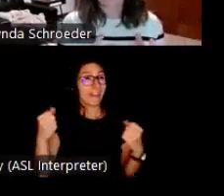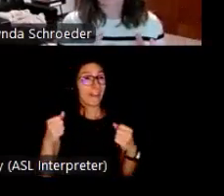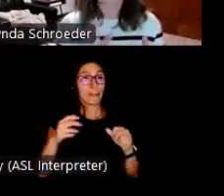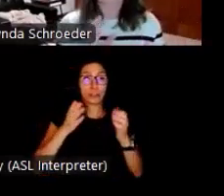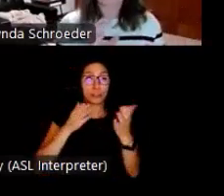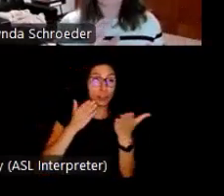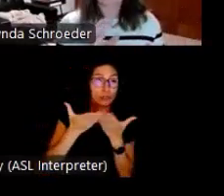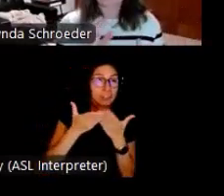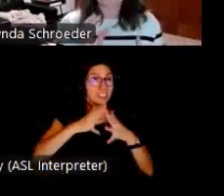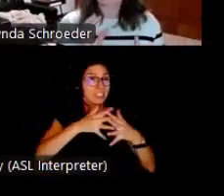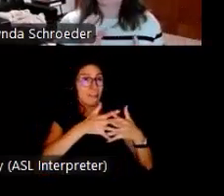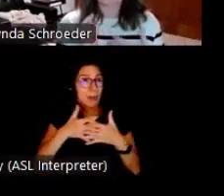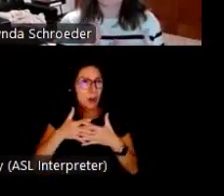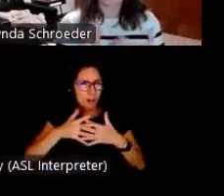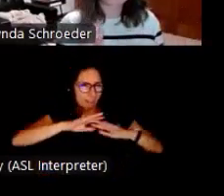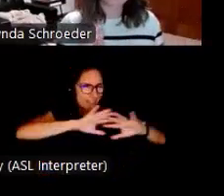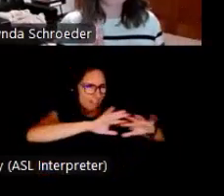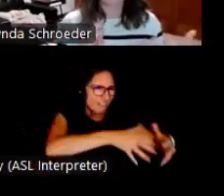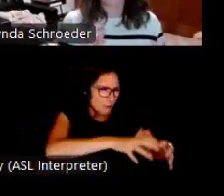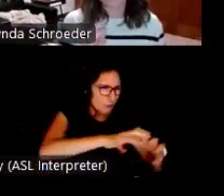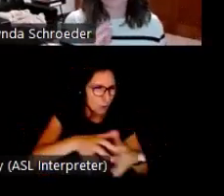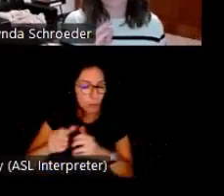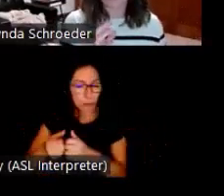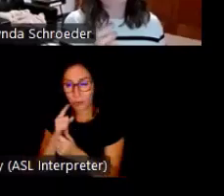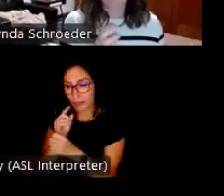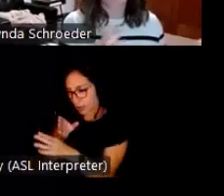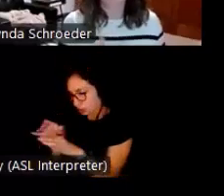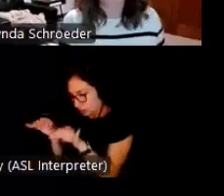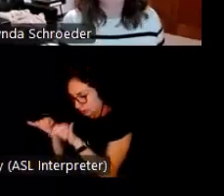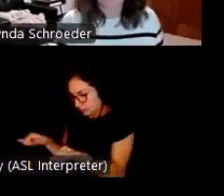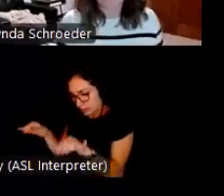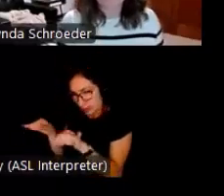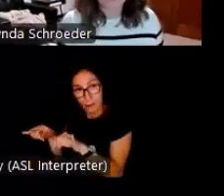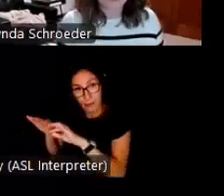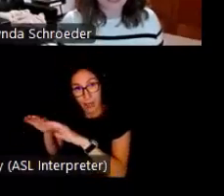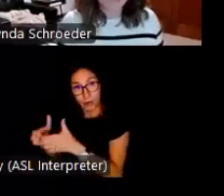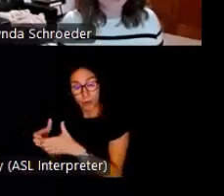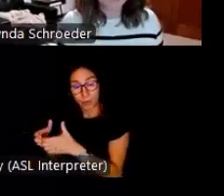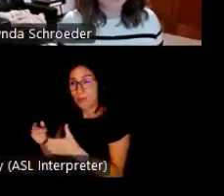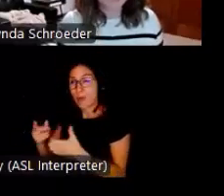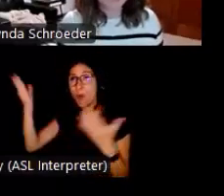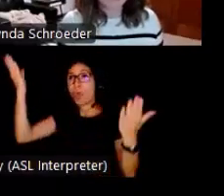and forget that if their results were particularly about women's health, for example,